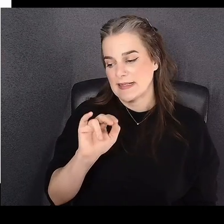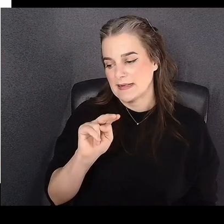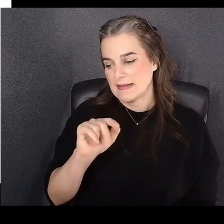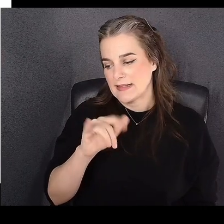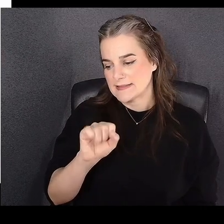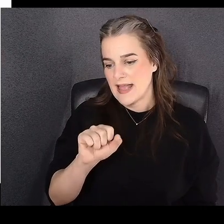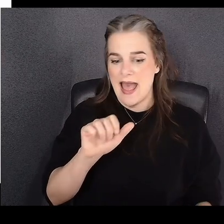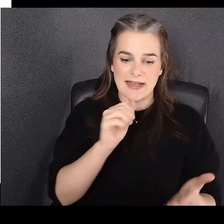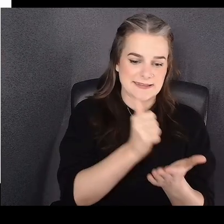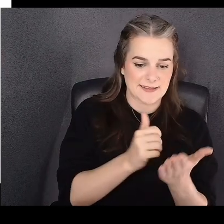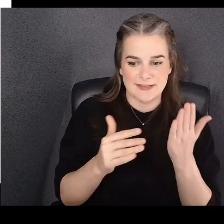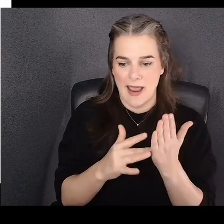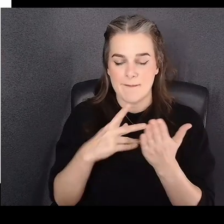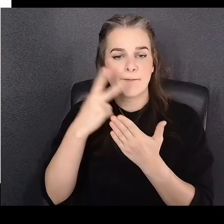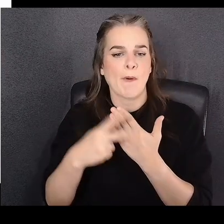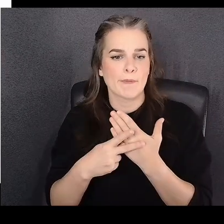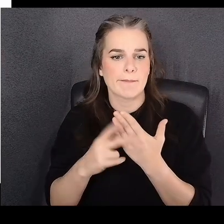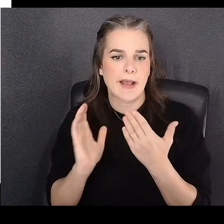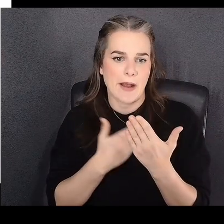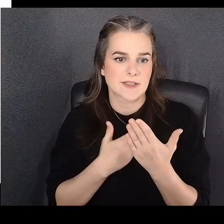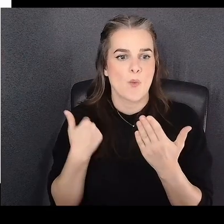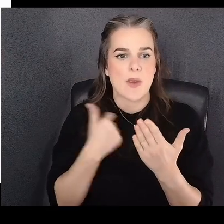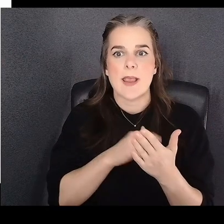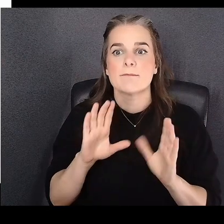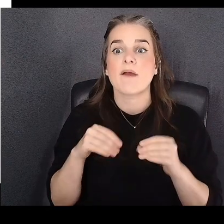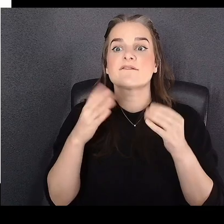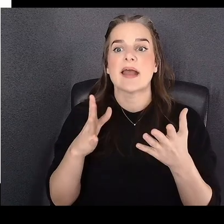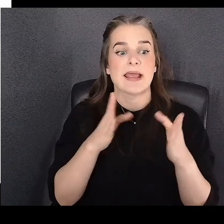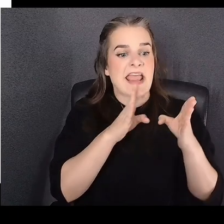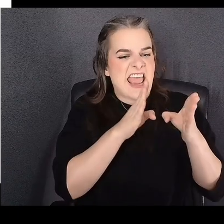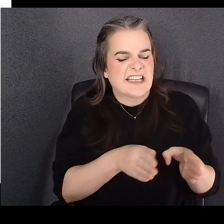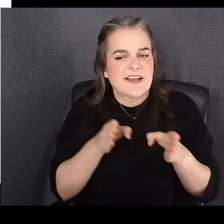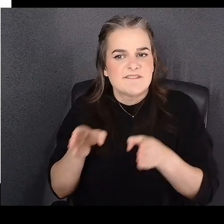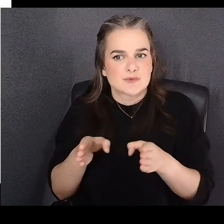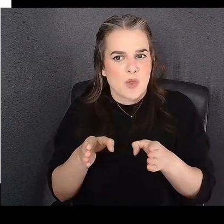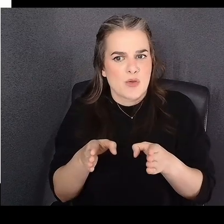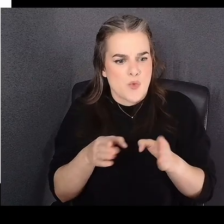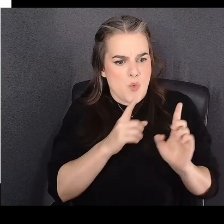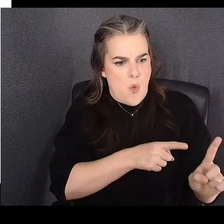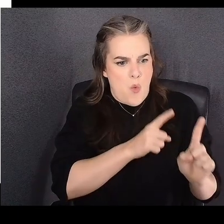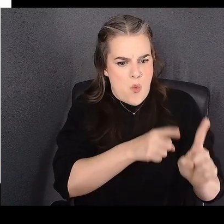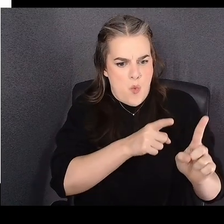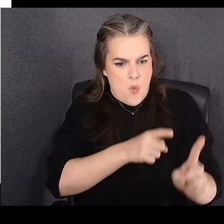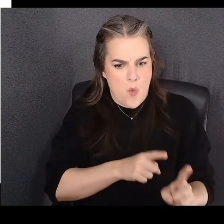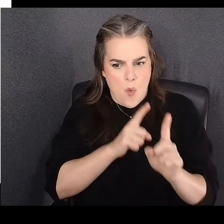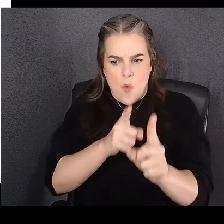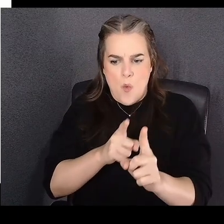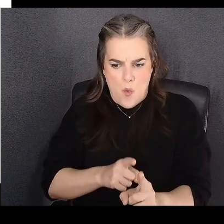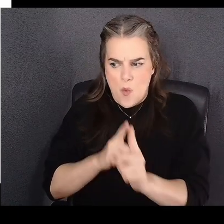We provide individualized goals-based AT services for people with disabilities and older adults who